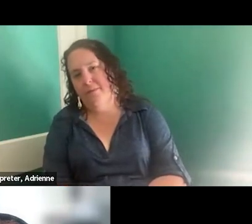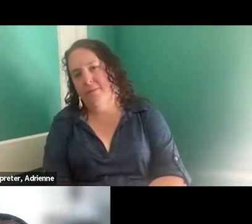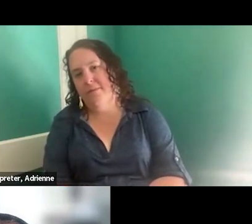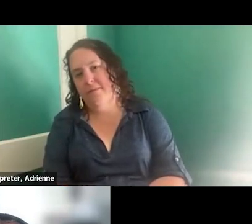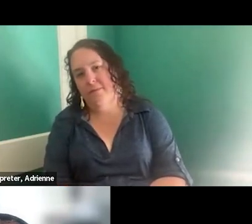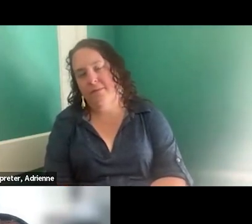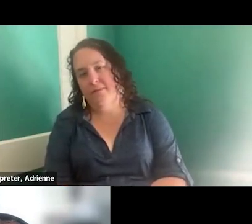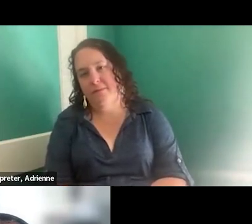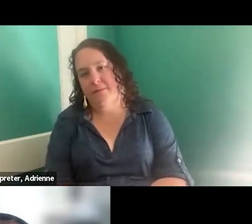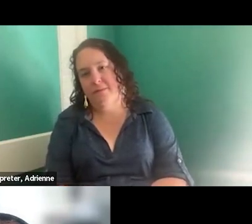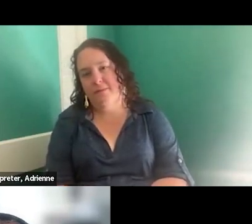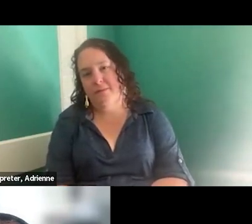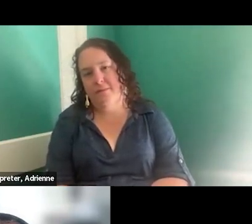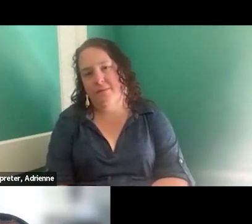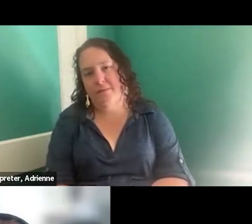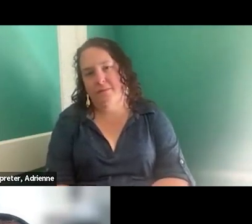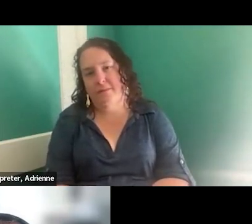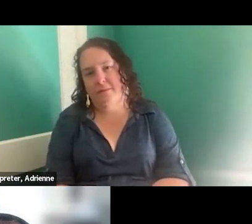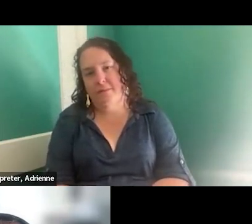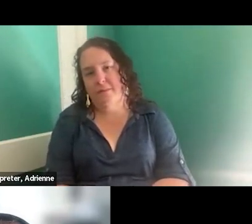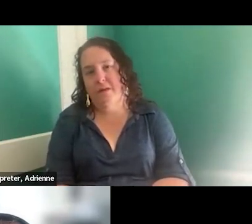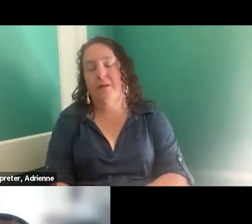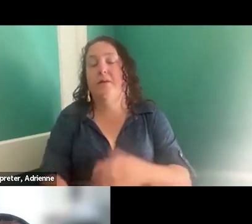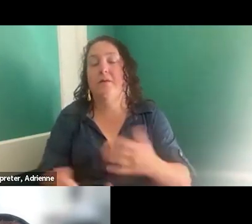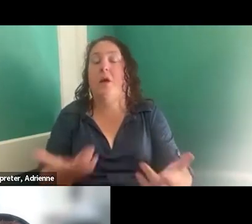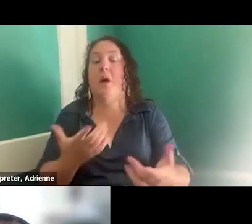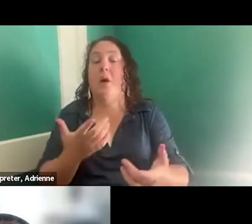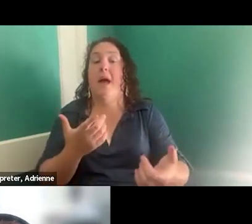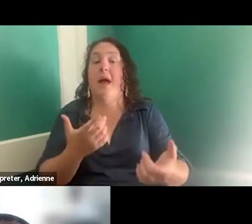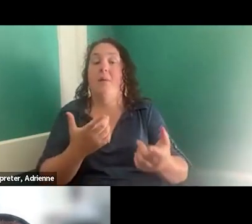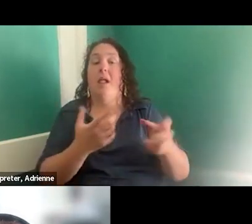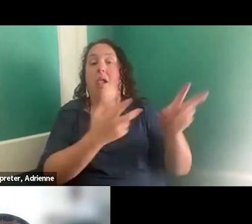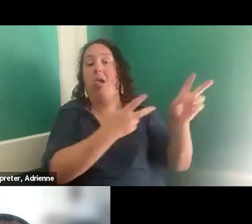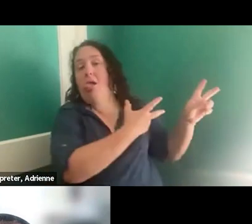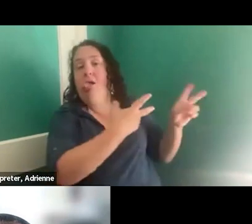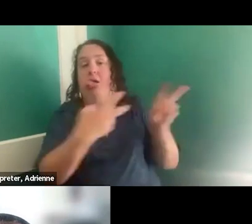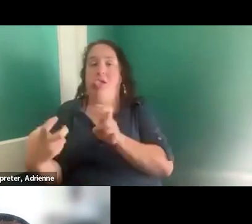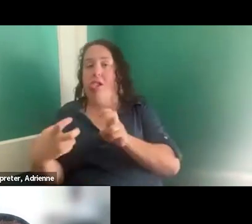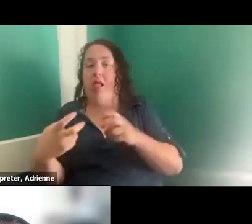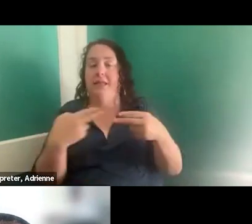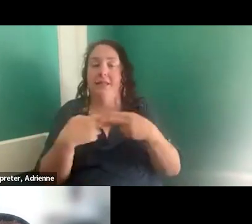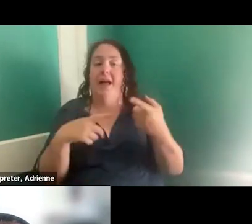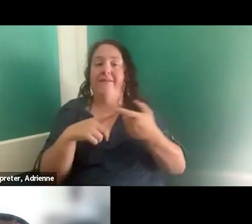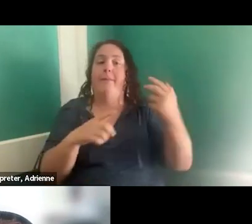This, going back to my intro. I'll have Rachel read it again.